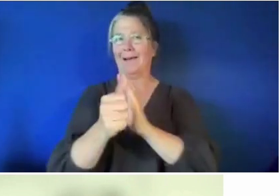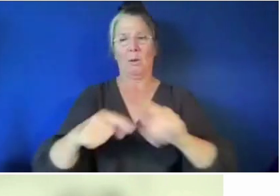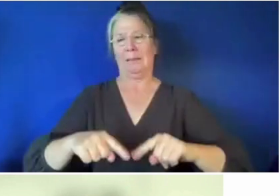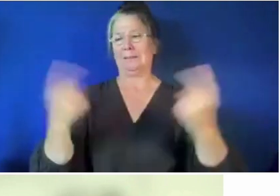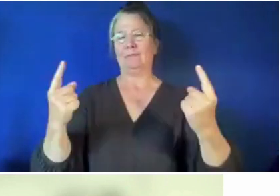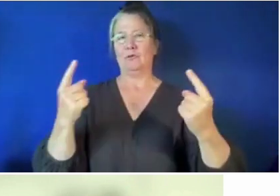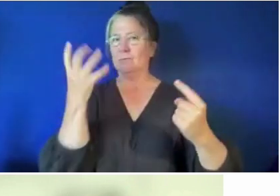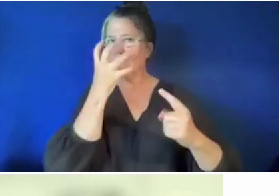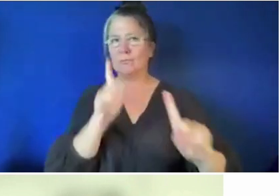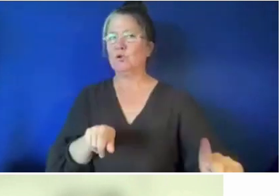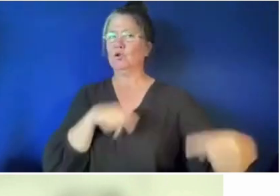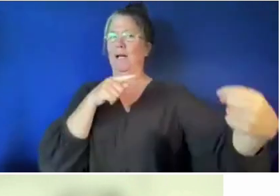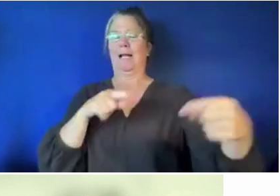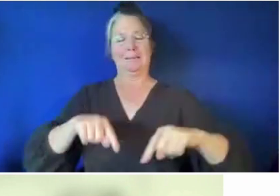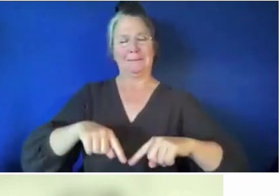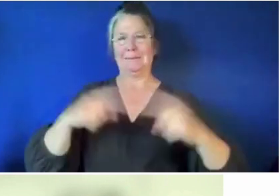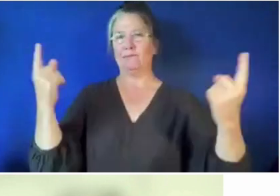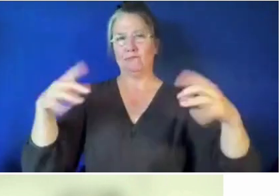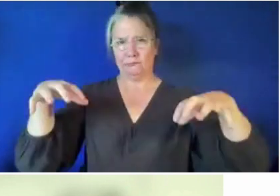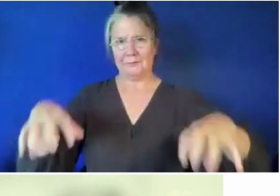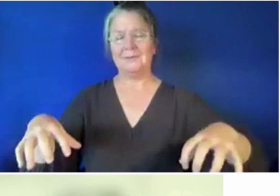and there's some swings and roundabouts